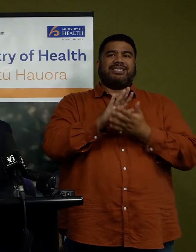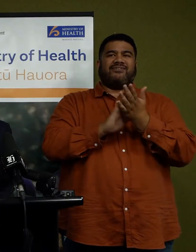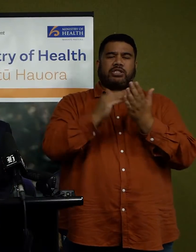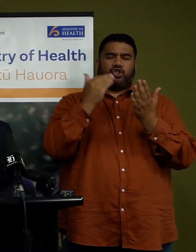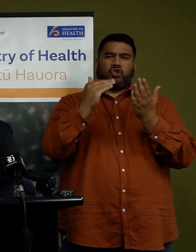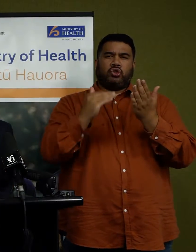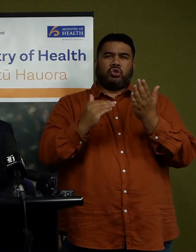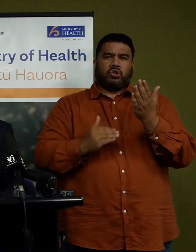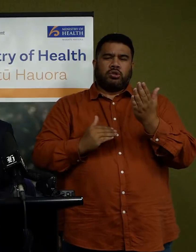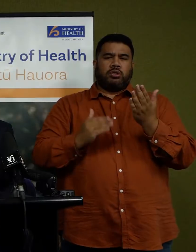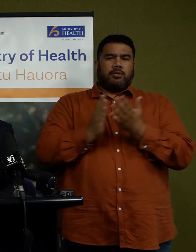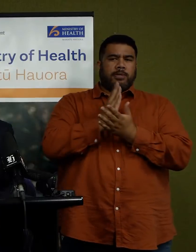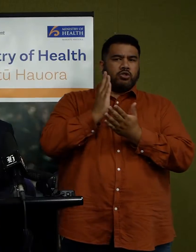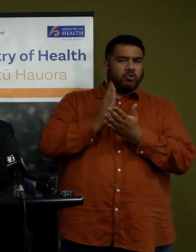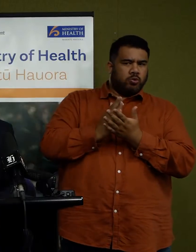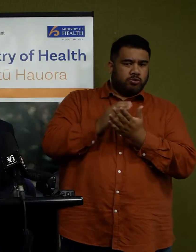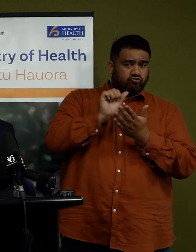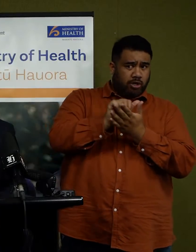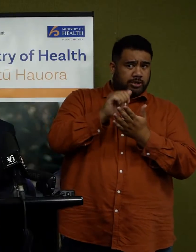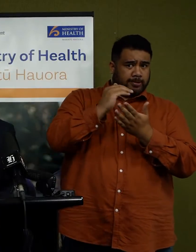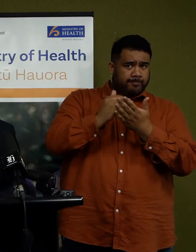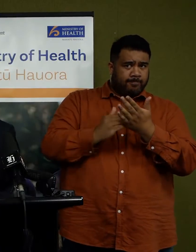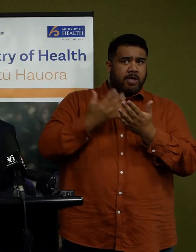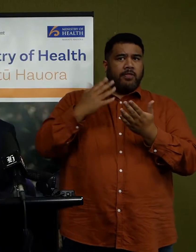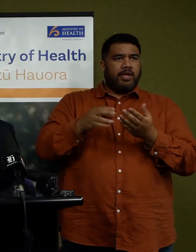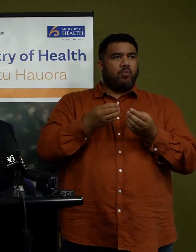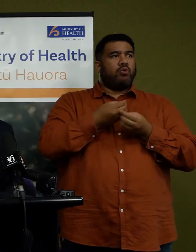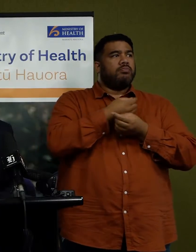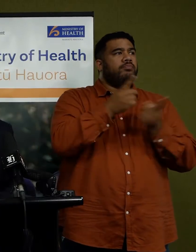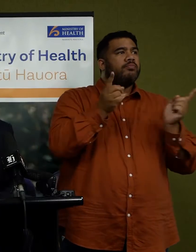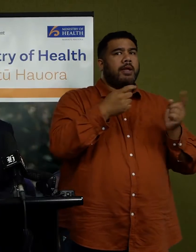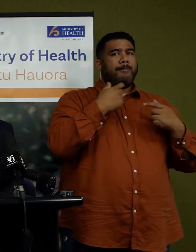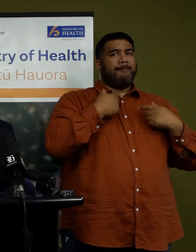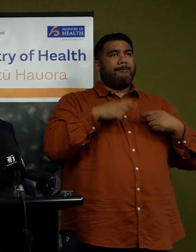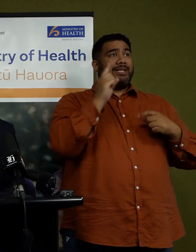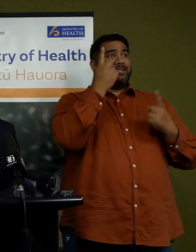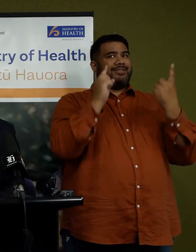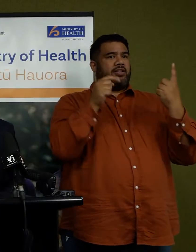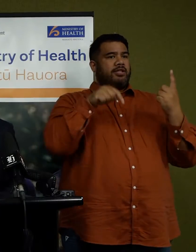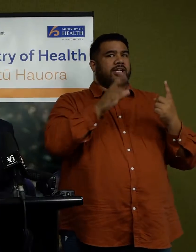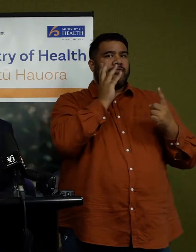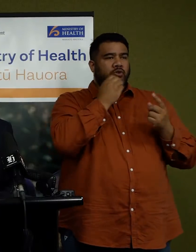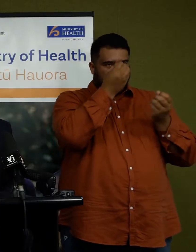And we'll be able to inform our ministers this afternoon when we meet with them.